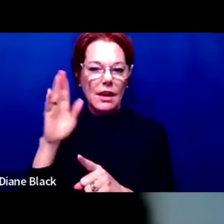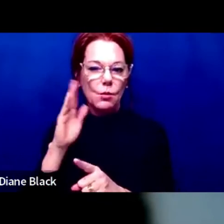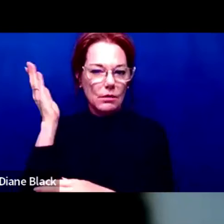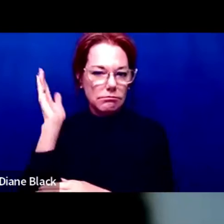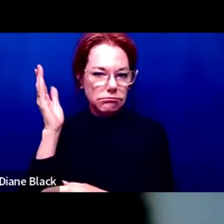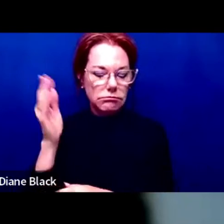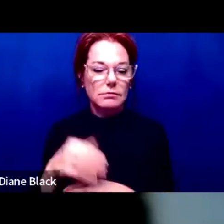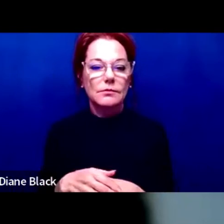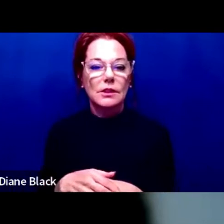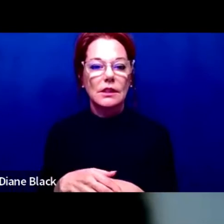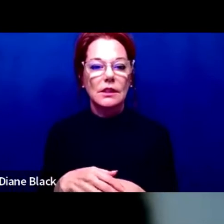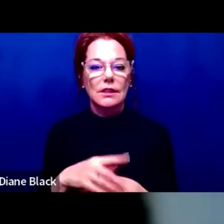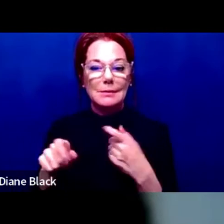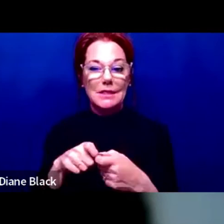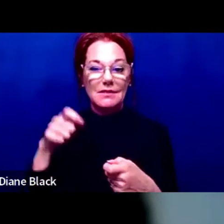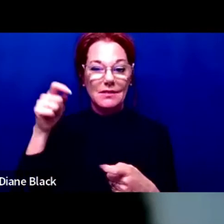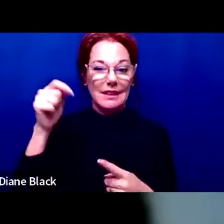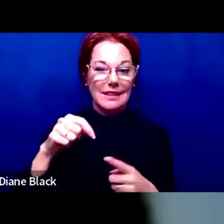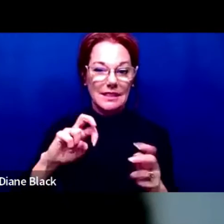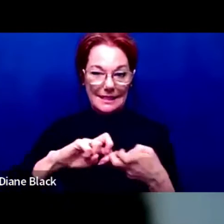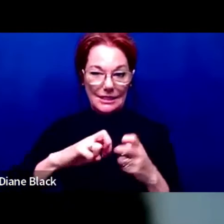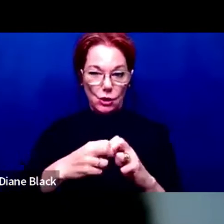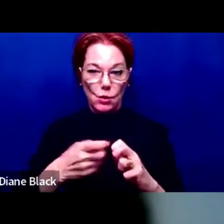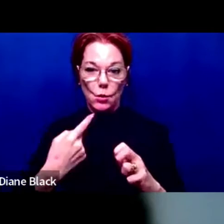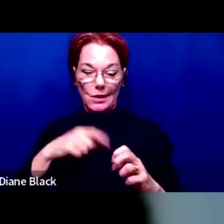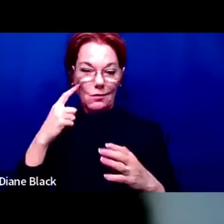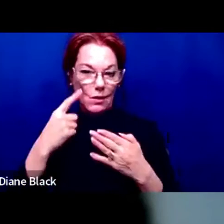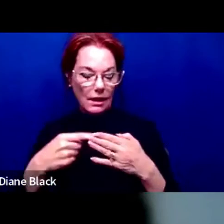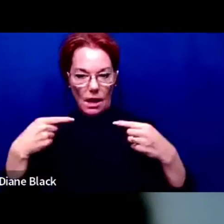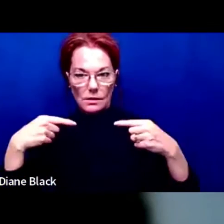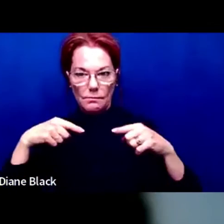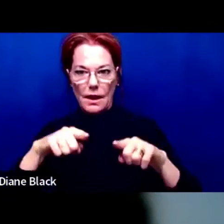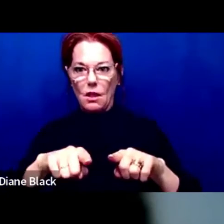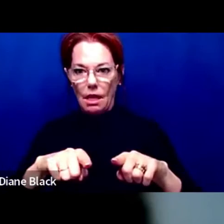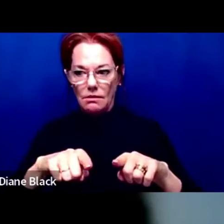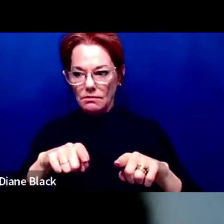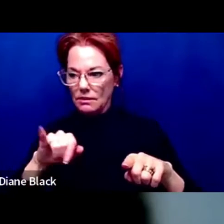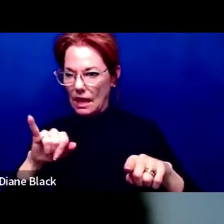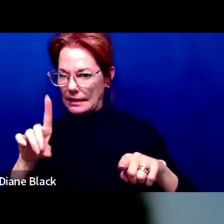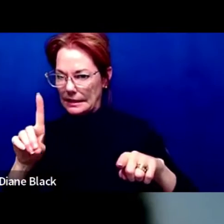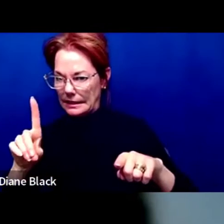issue, because we do recognize that that parallel is there between IDD brain injury,